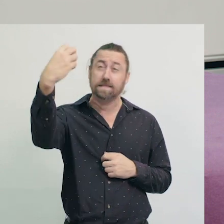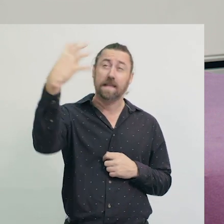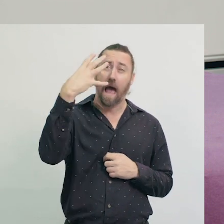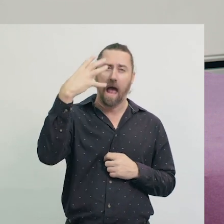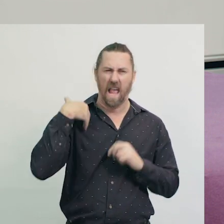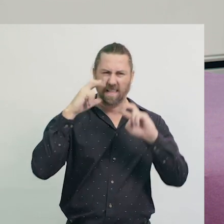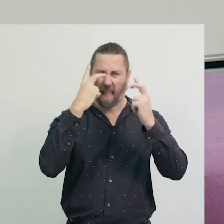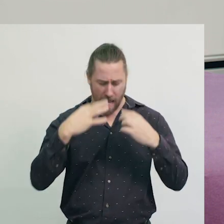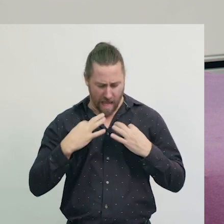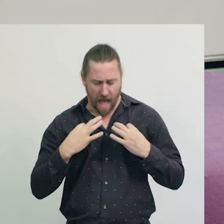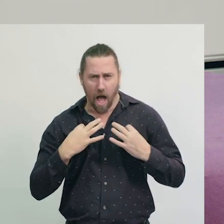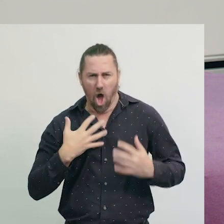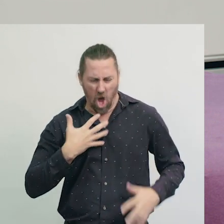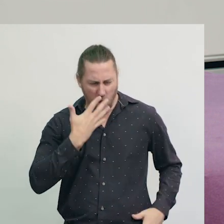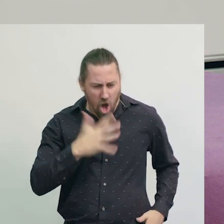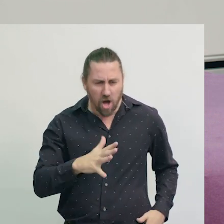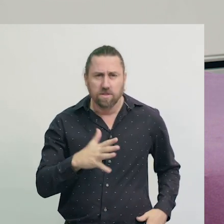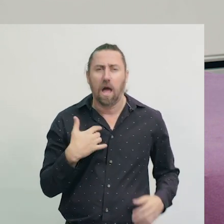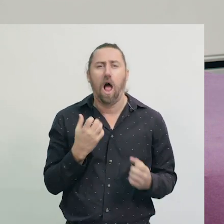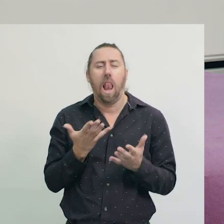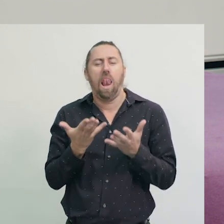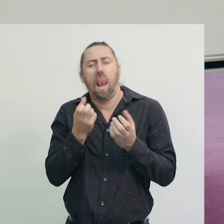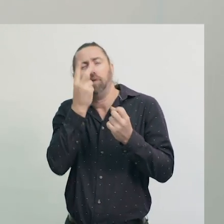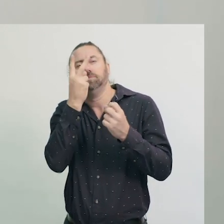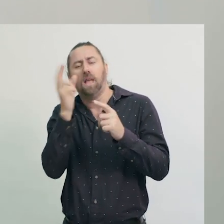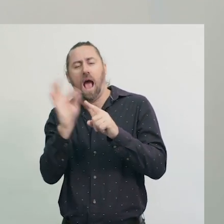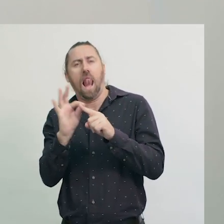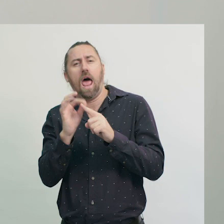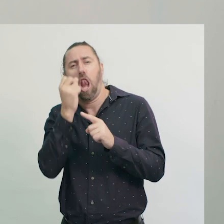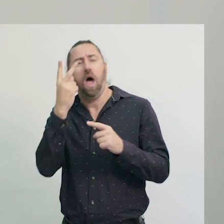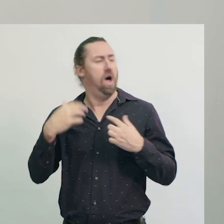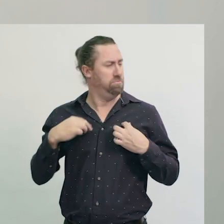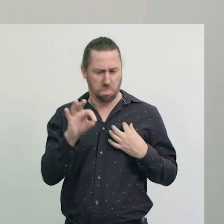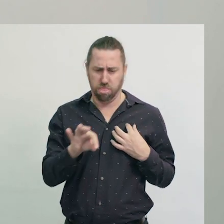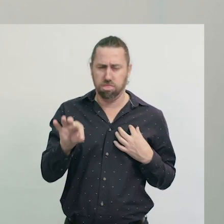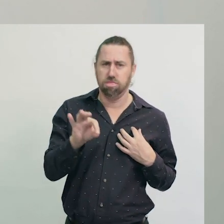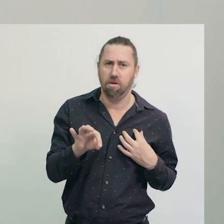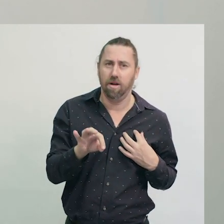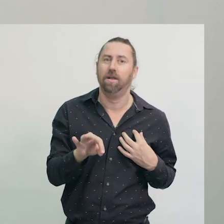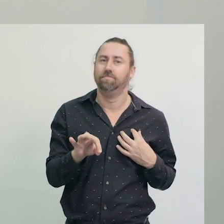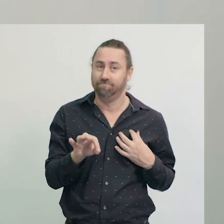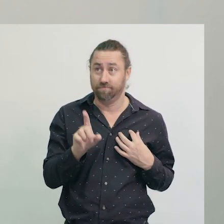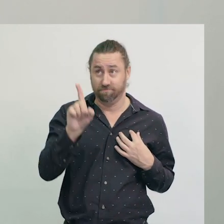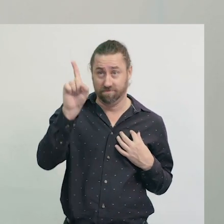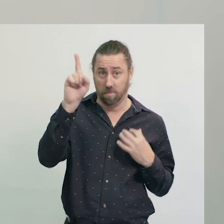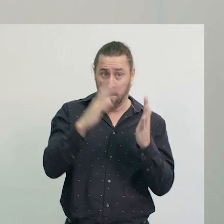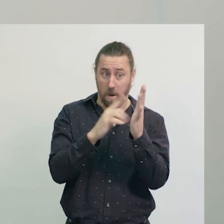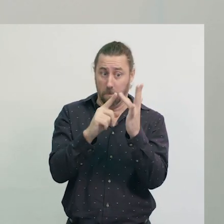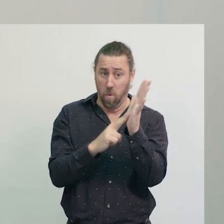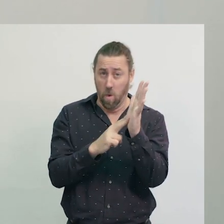a darker-coloured shirt makes you hotter than a lighter-coloured shirt? Remember, temperatures on the Moon can be extremely hot,